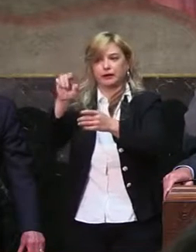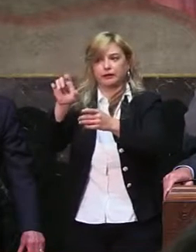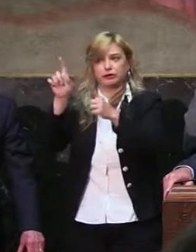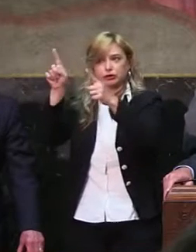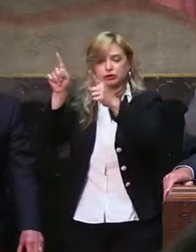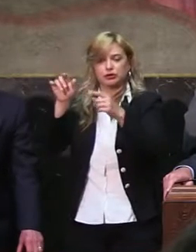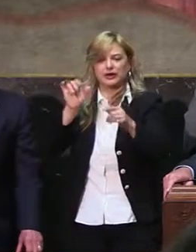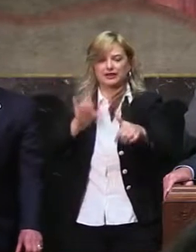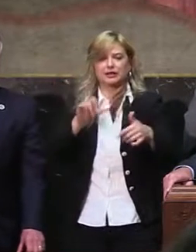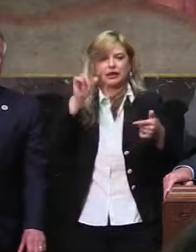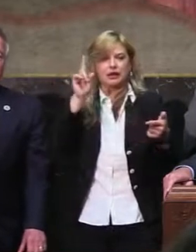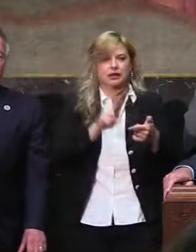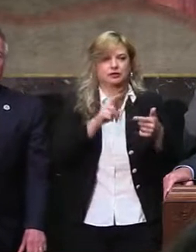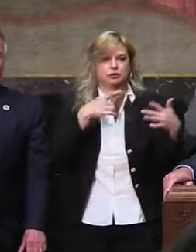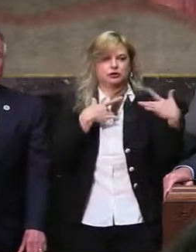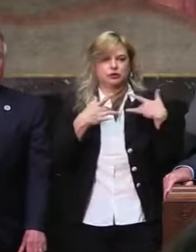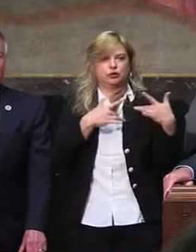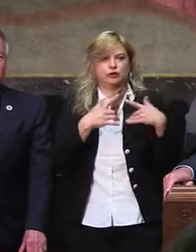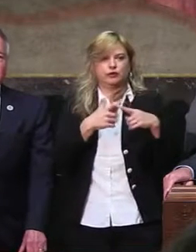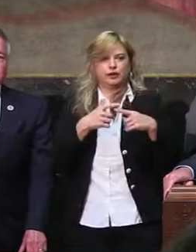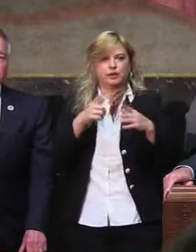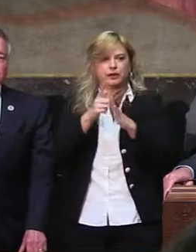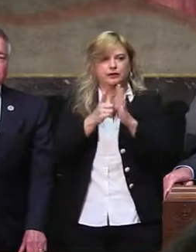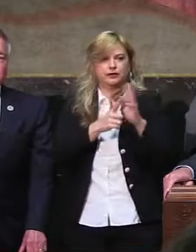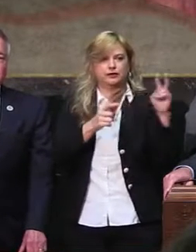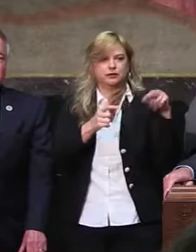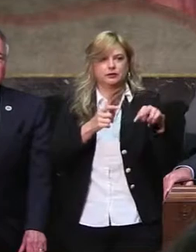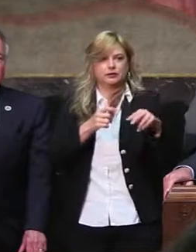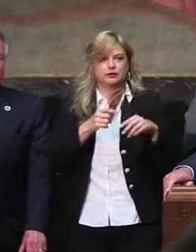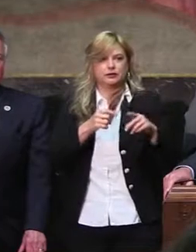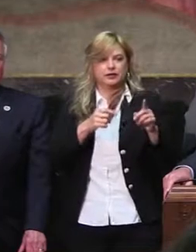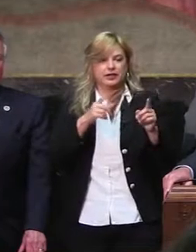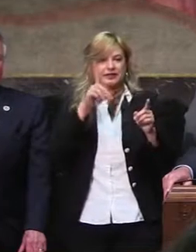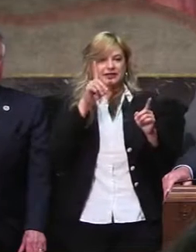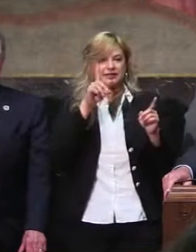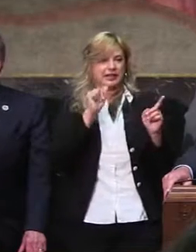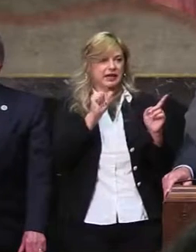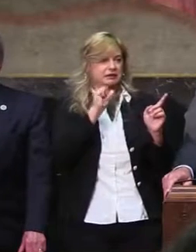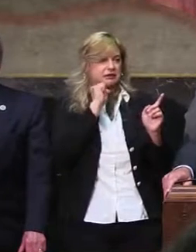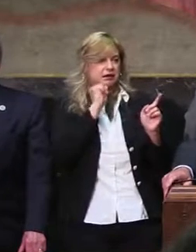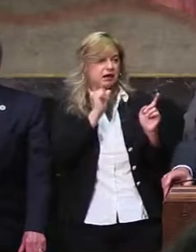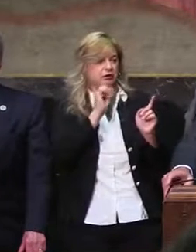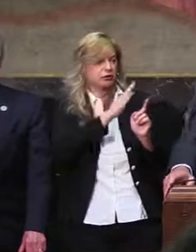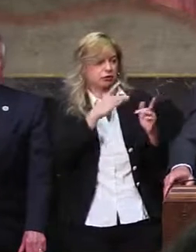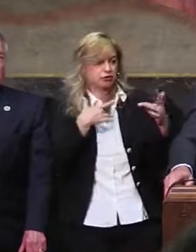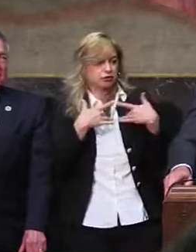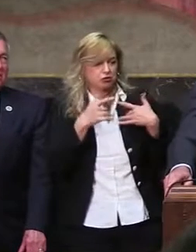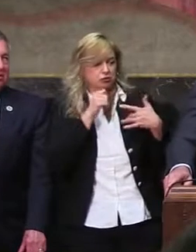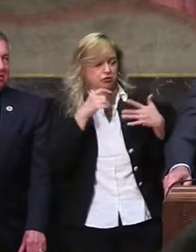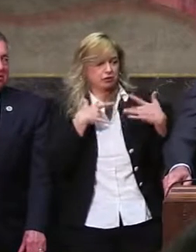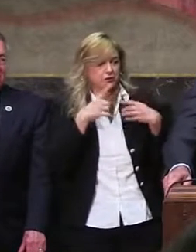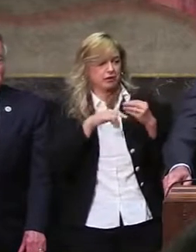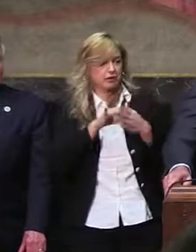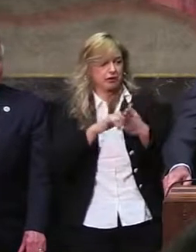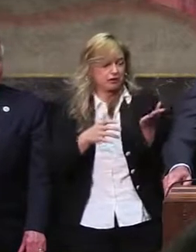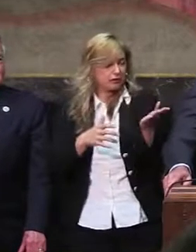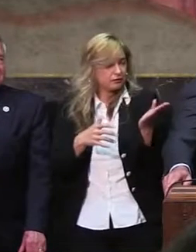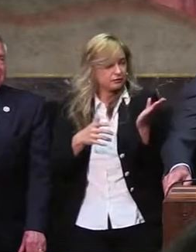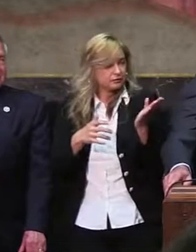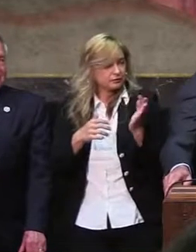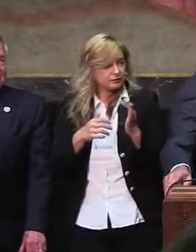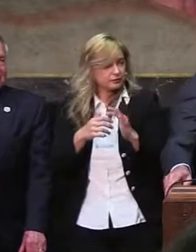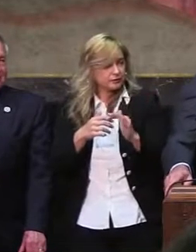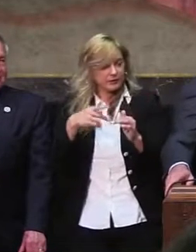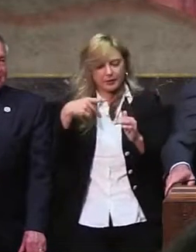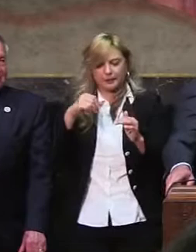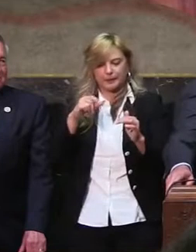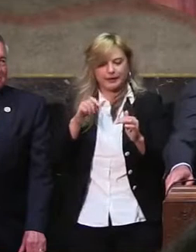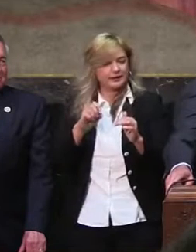concern [audience speaking]